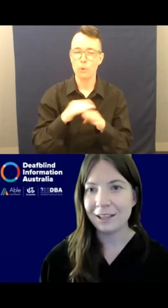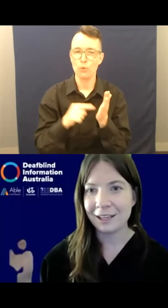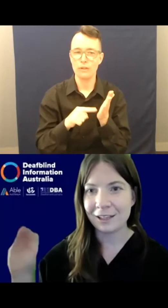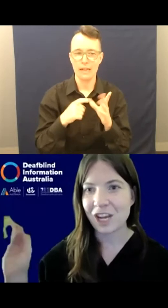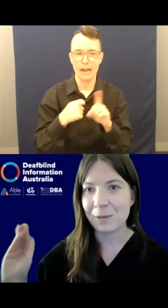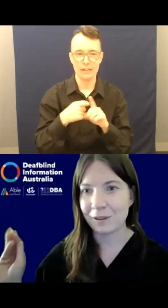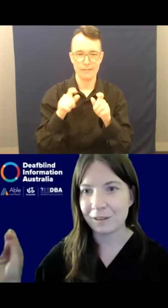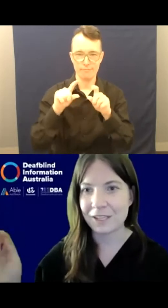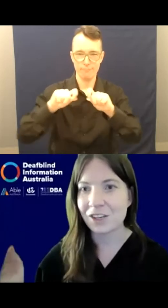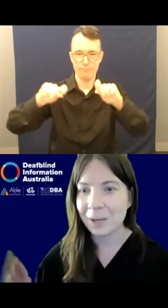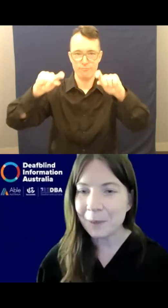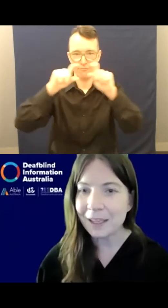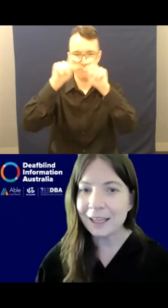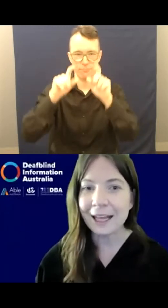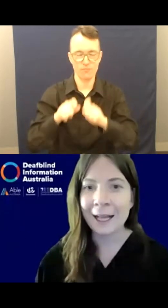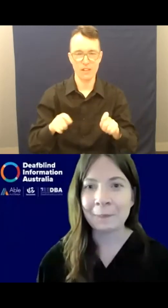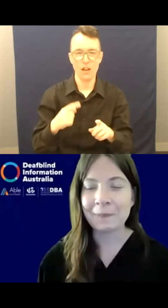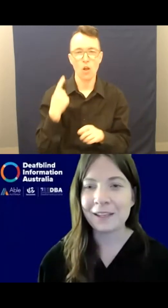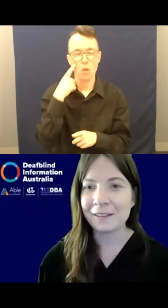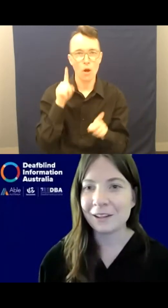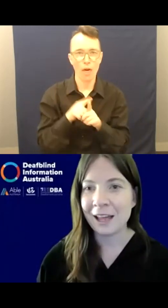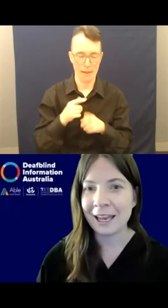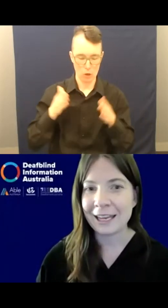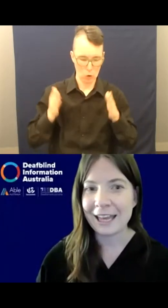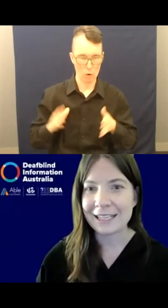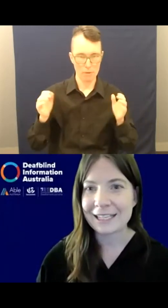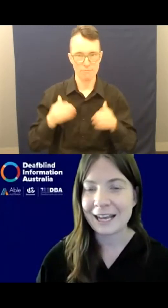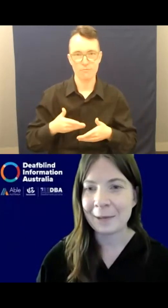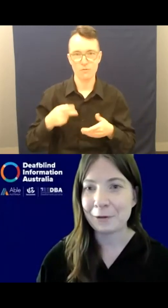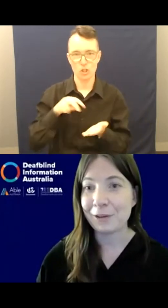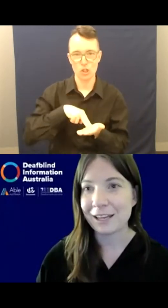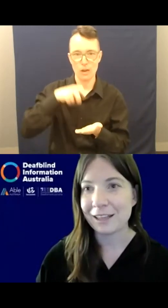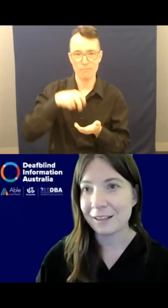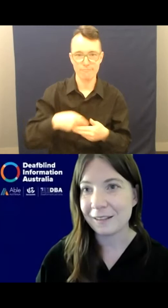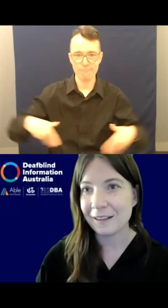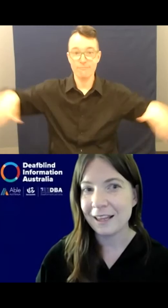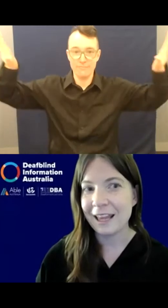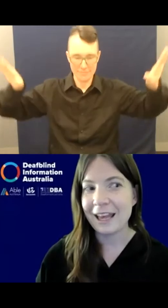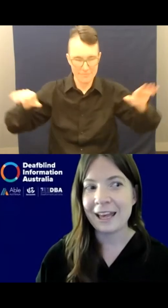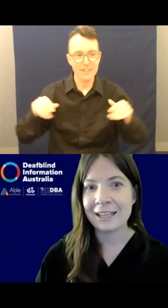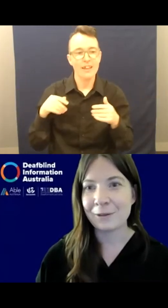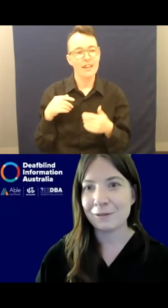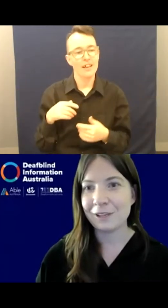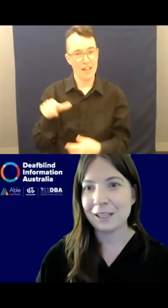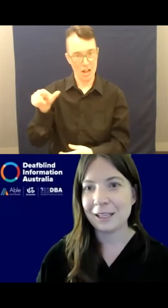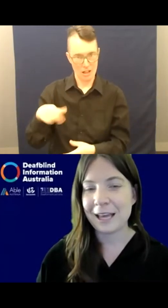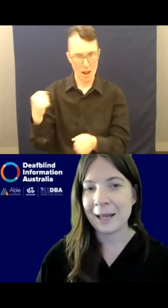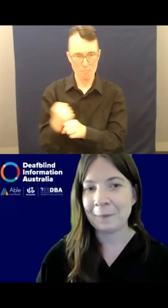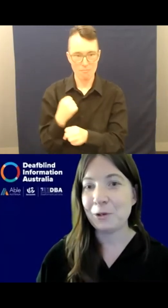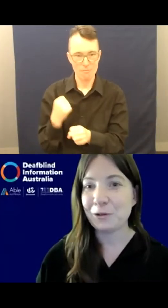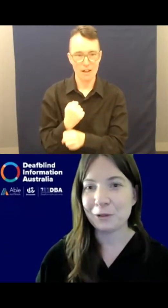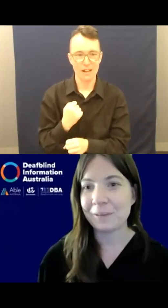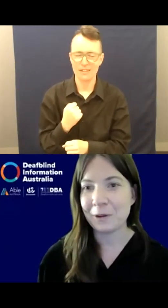the shape of a star jump is a client that created this and it was a really beautiful experience that